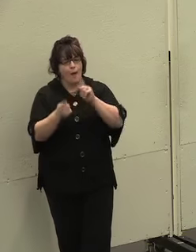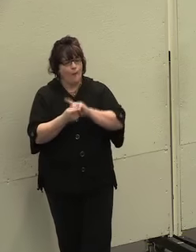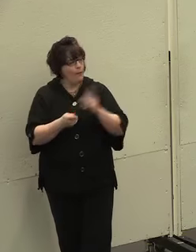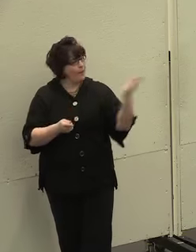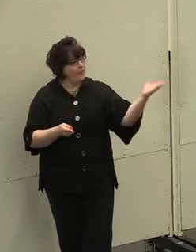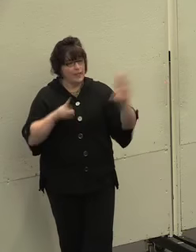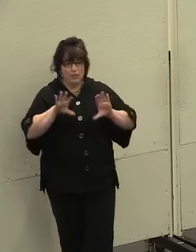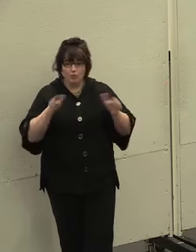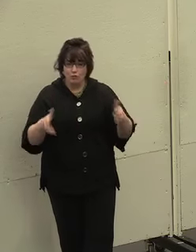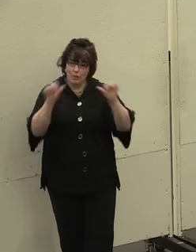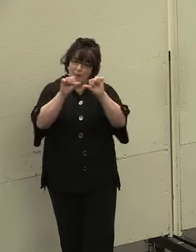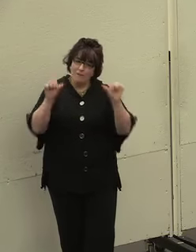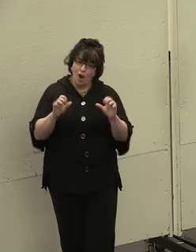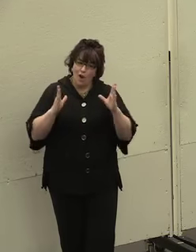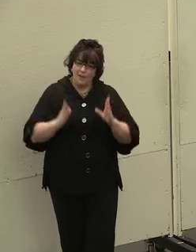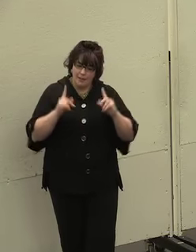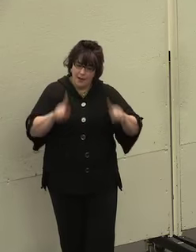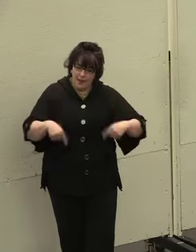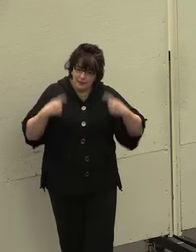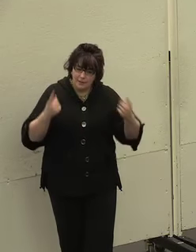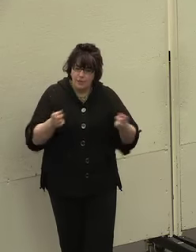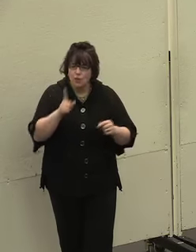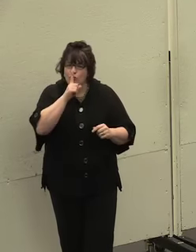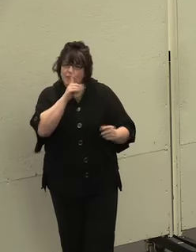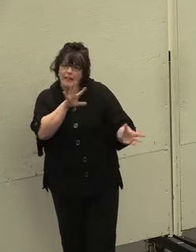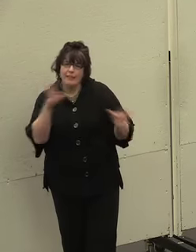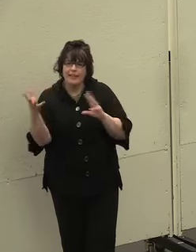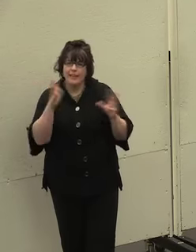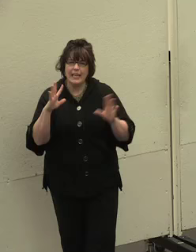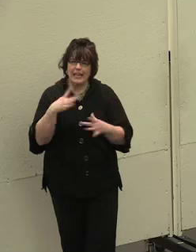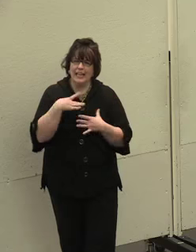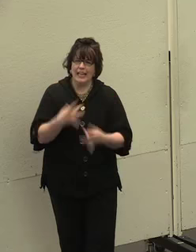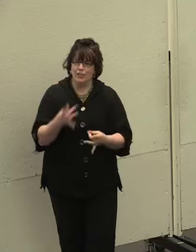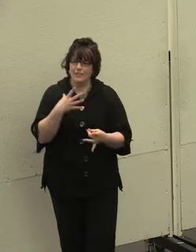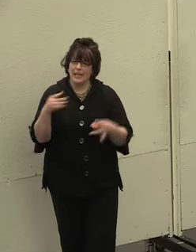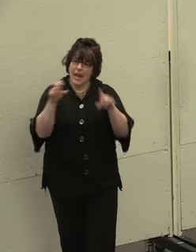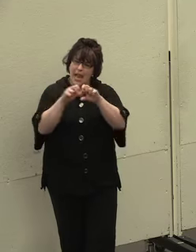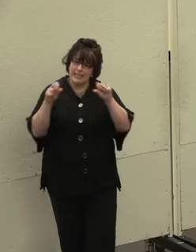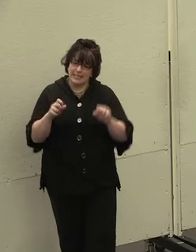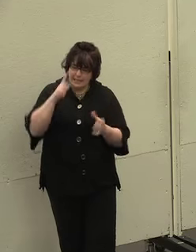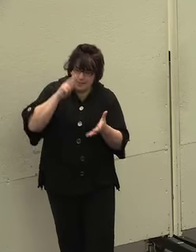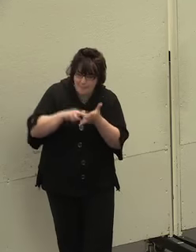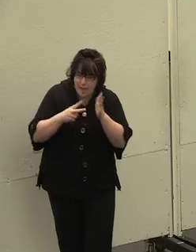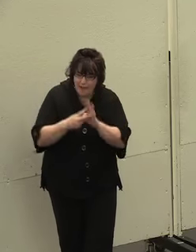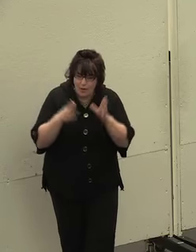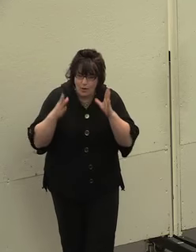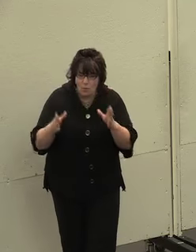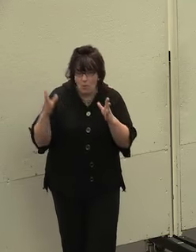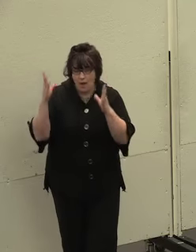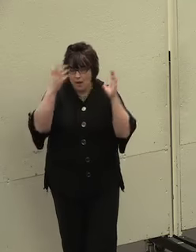have also been really, in a kind of interesting and systematic way, rethinking the relationship to landscape.